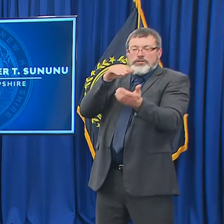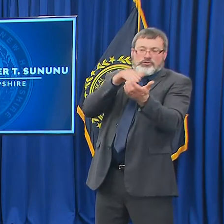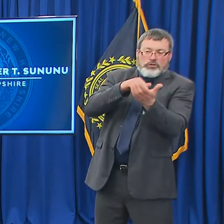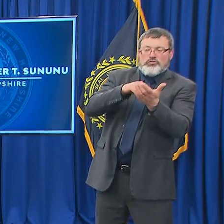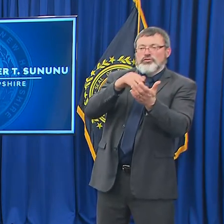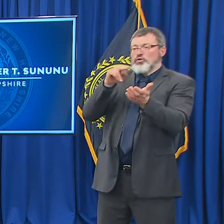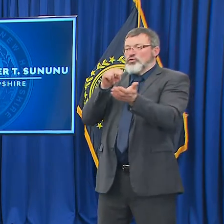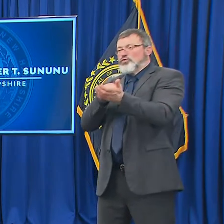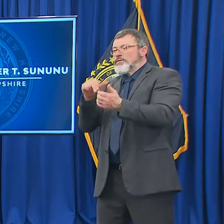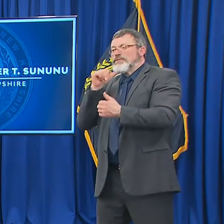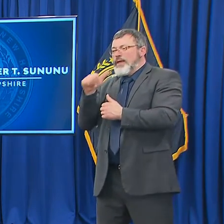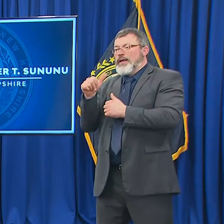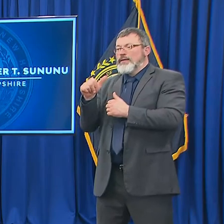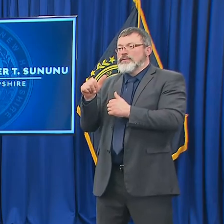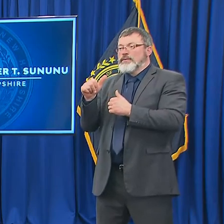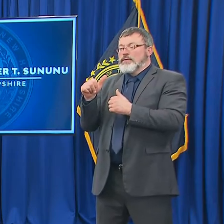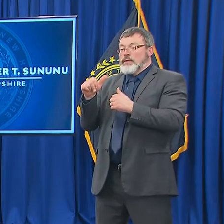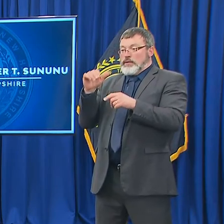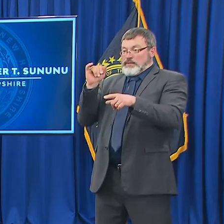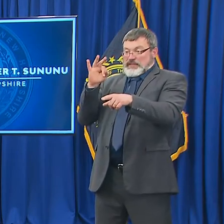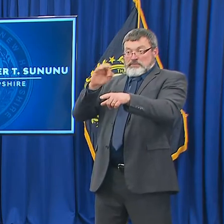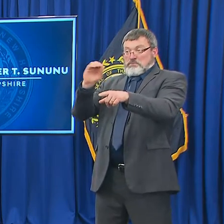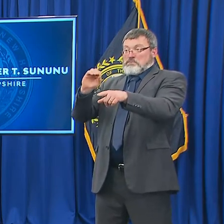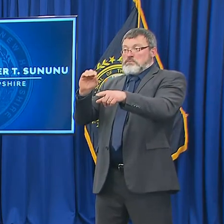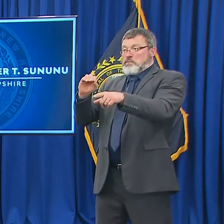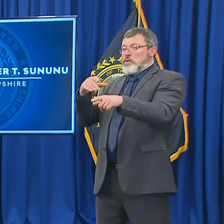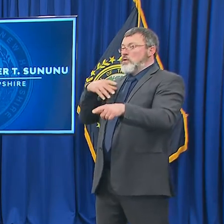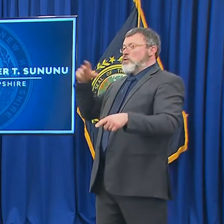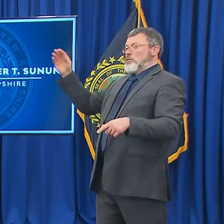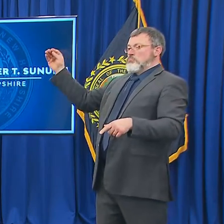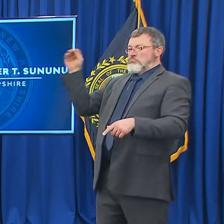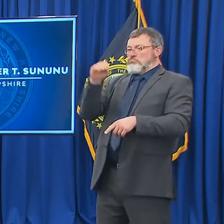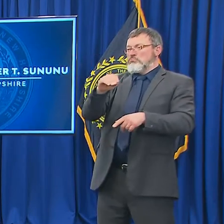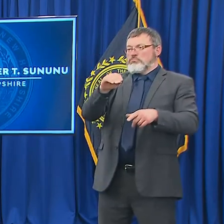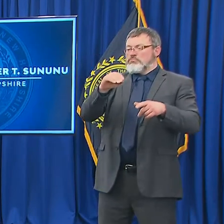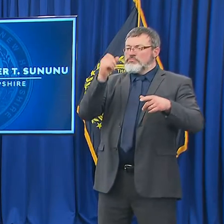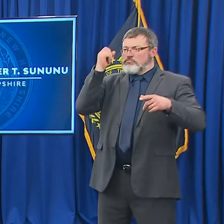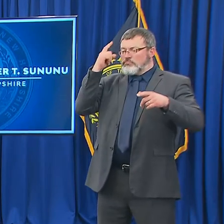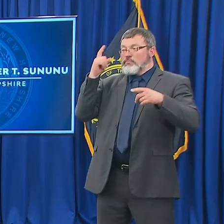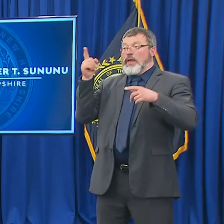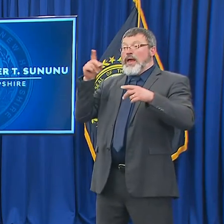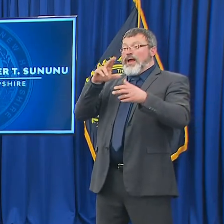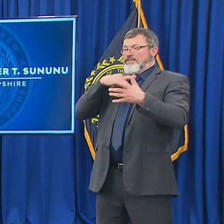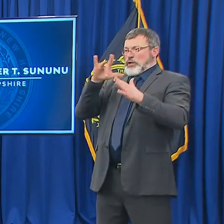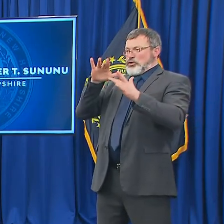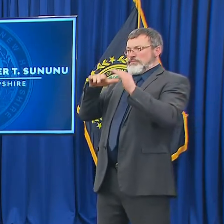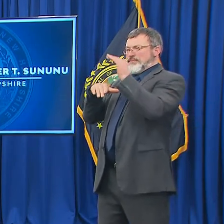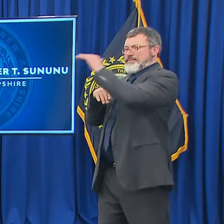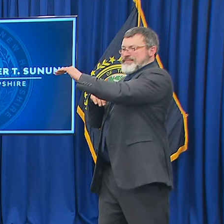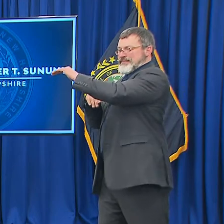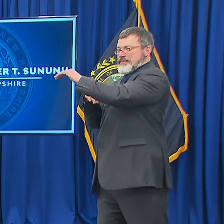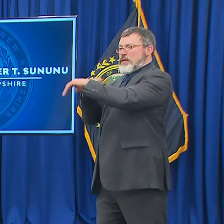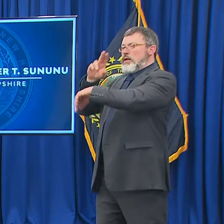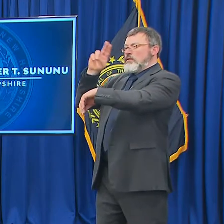than I think a little bit more than 100 but those kids in Stamford. What exactly is I mean, are these kids getting